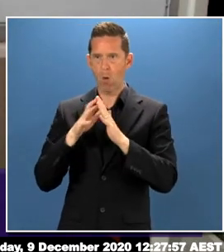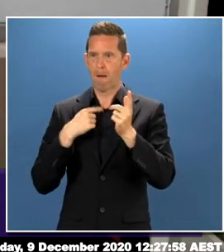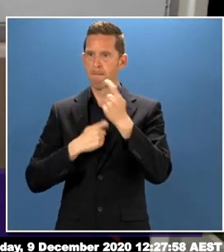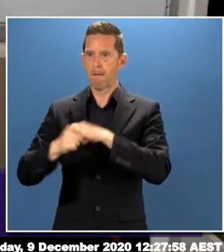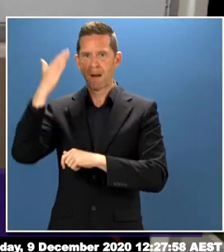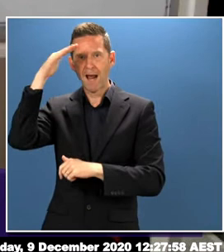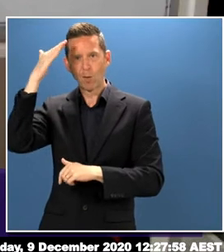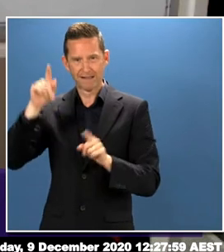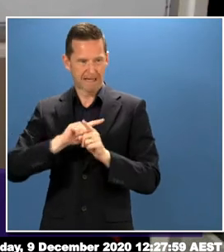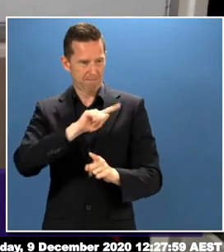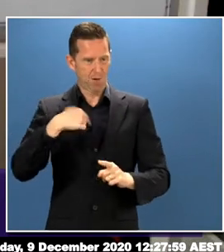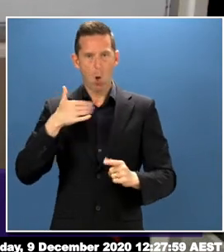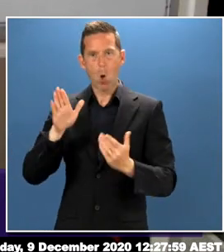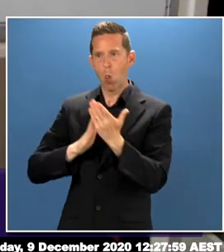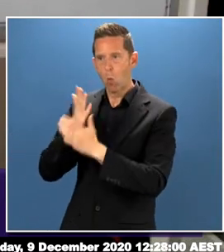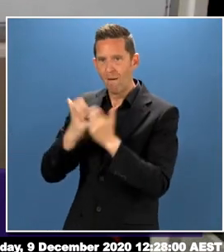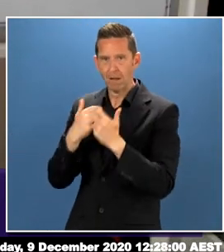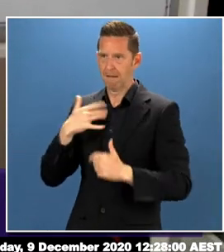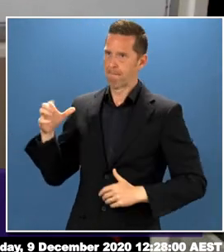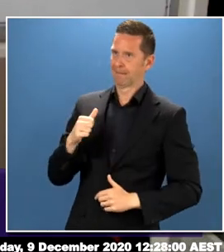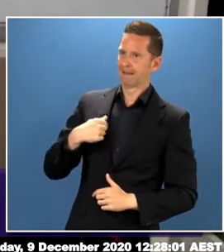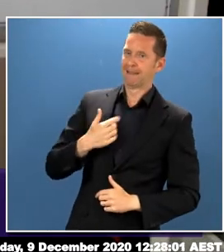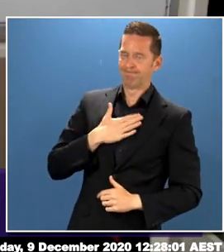we all learn when we go through university or go into our jobs.